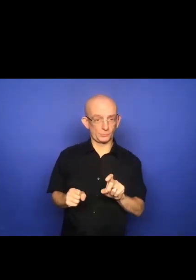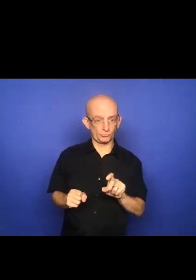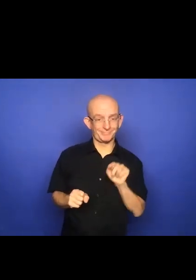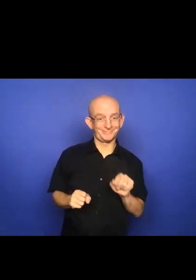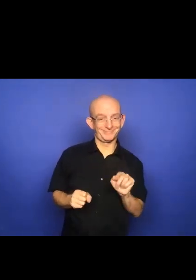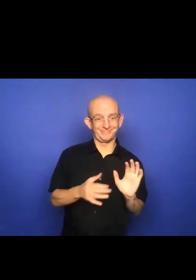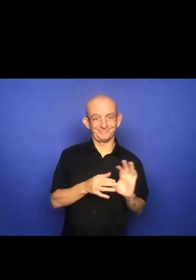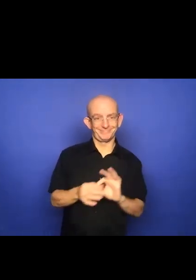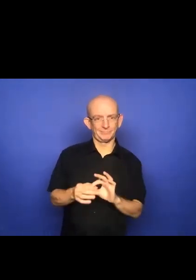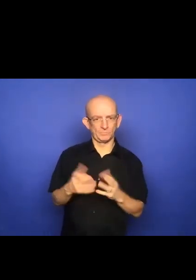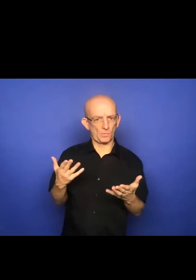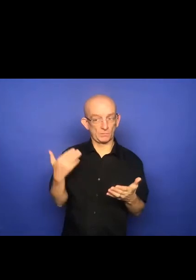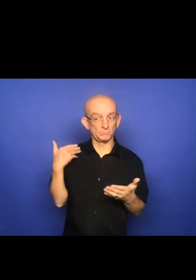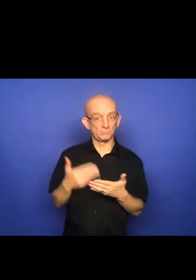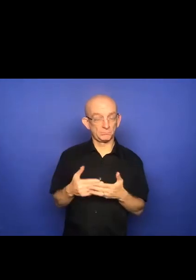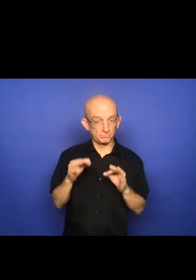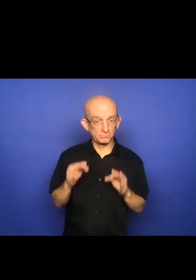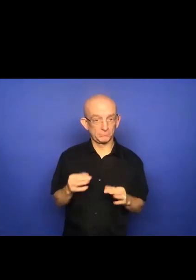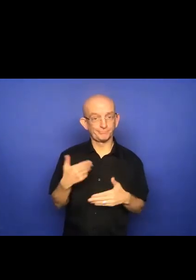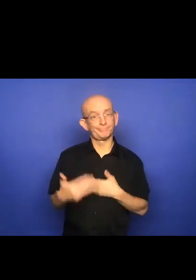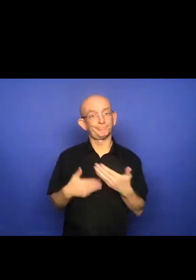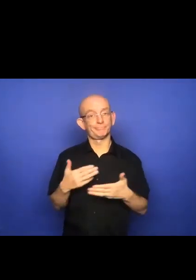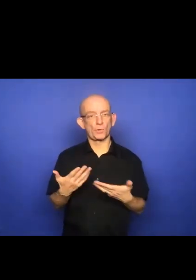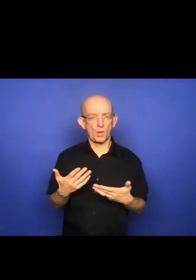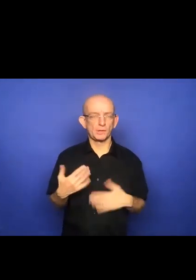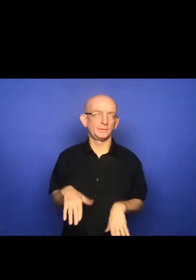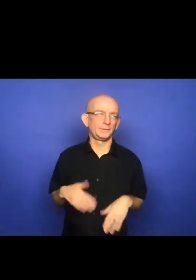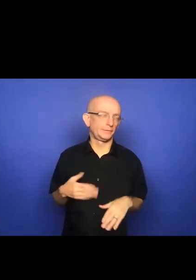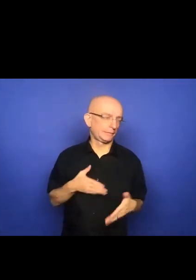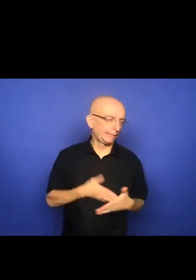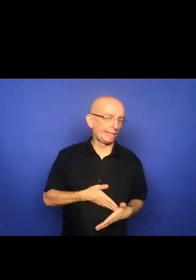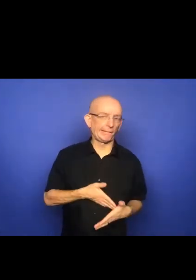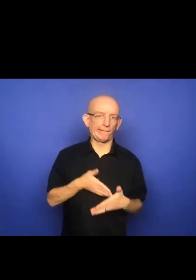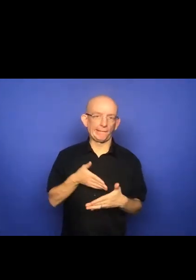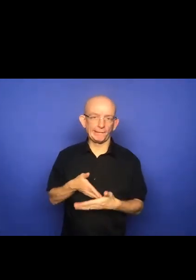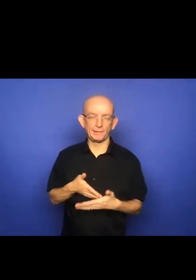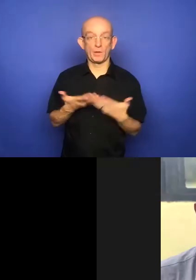question that is related to how difficult it was